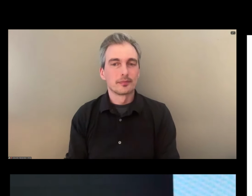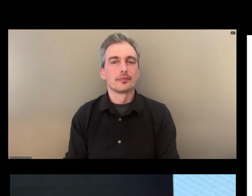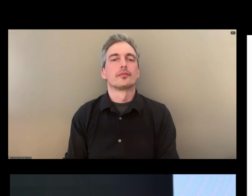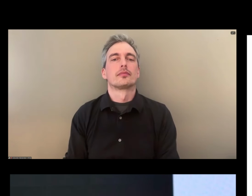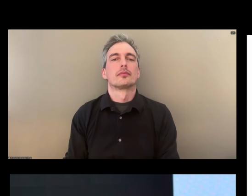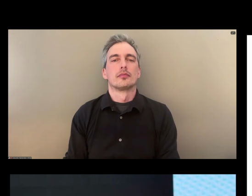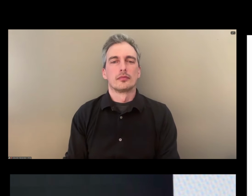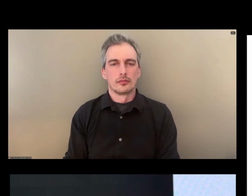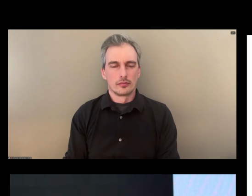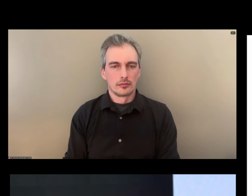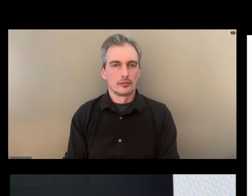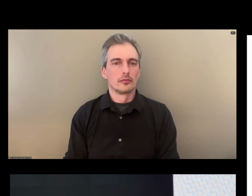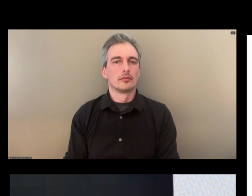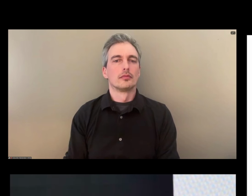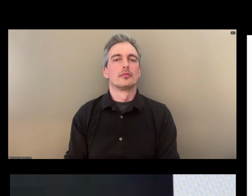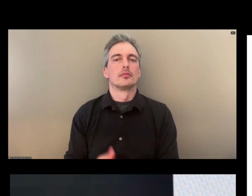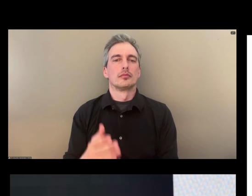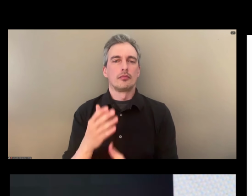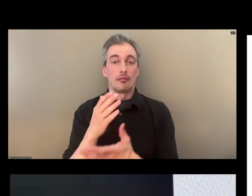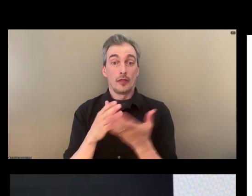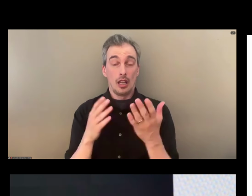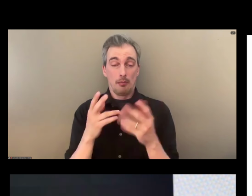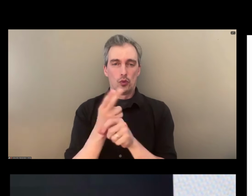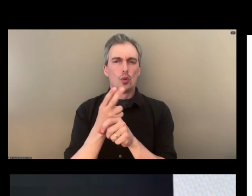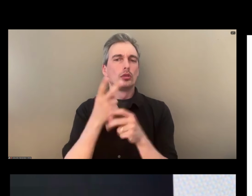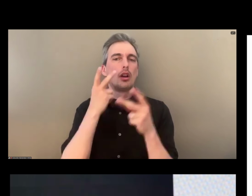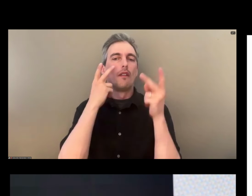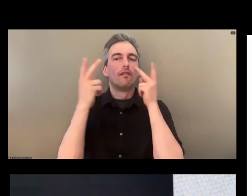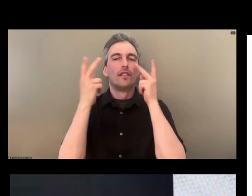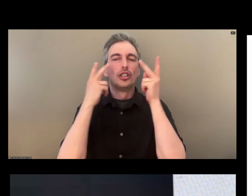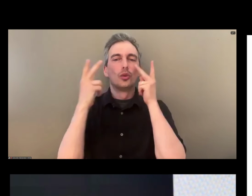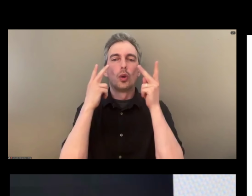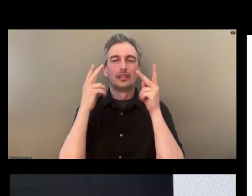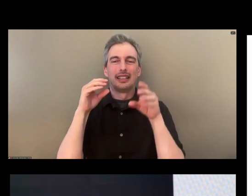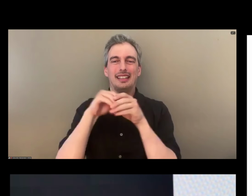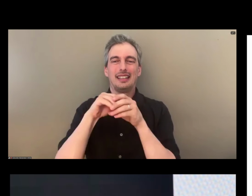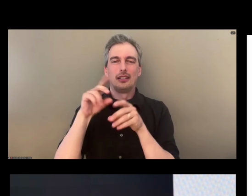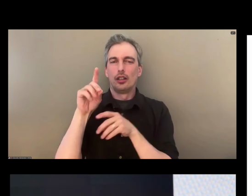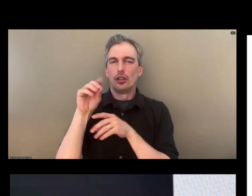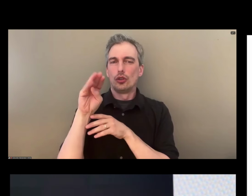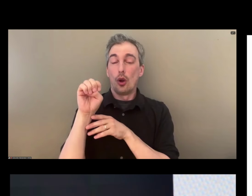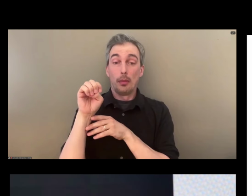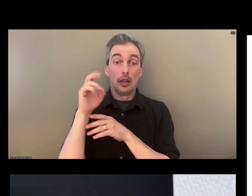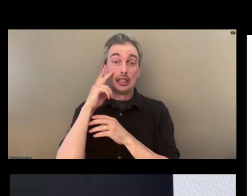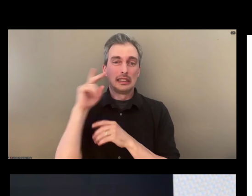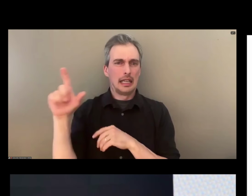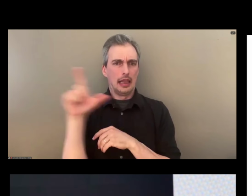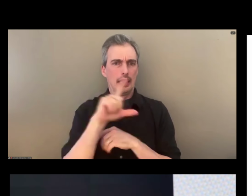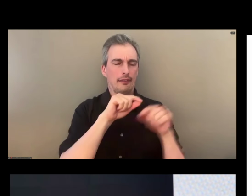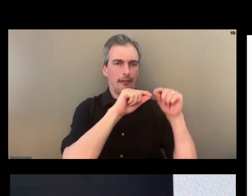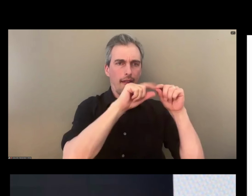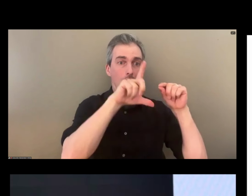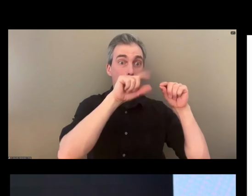For instance, take a look at these waveform snapshots on the left. The top one is someone laughing.